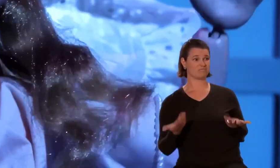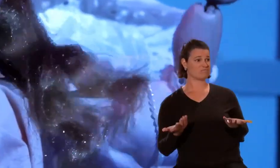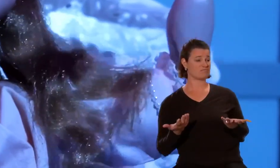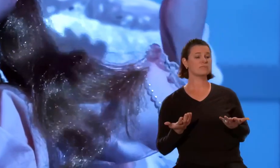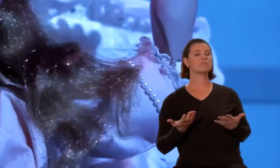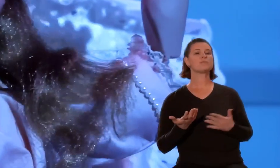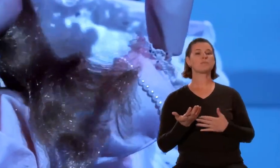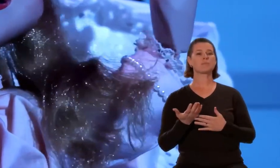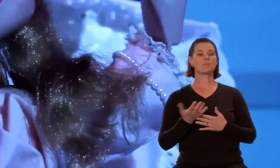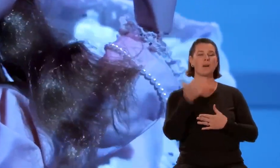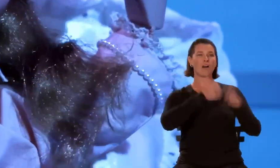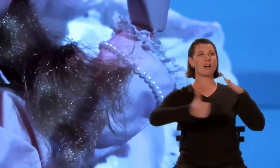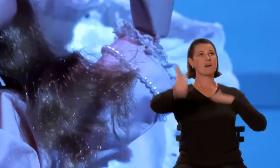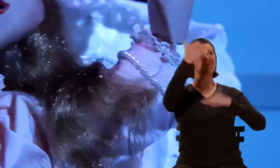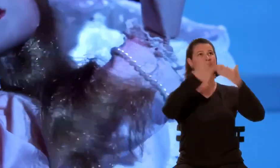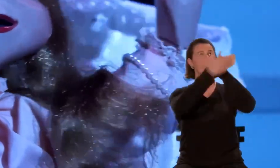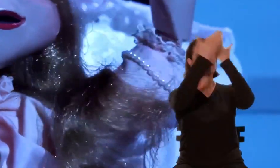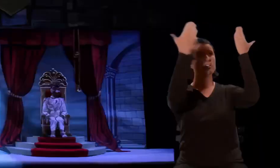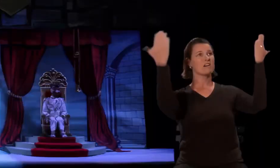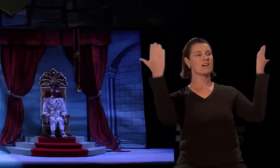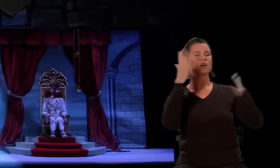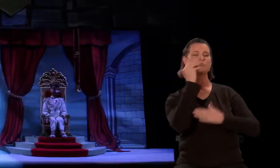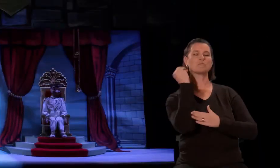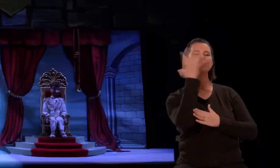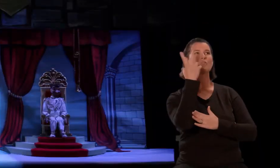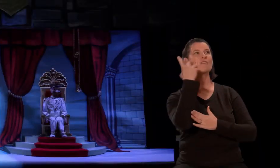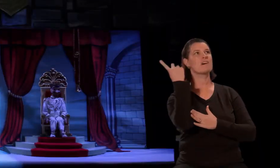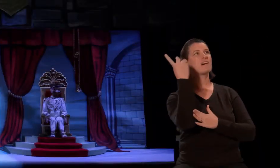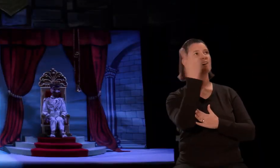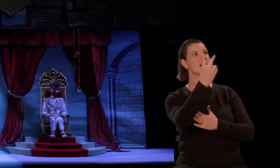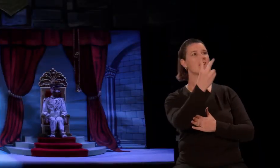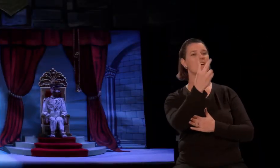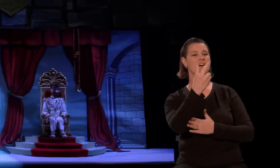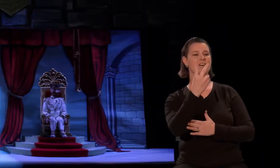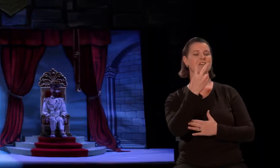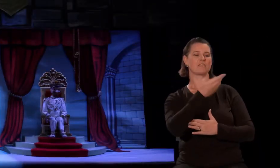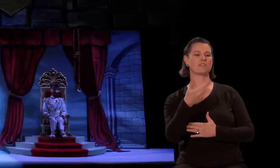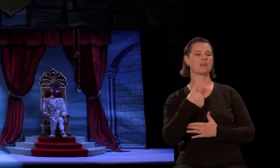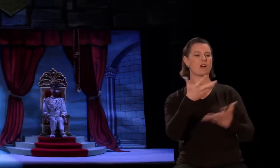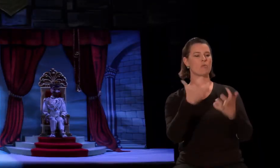For above me tonight There's a beautiful sight The desire on my heart